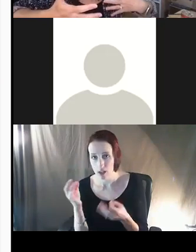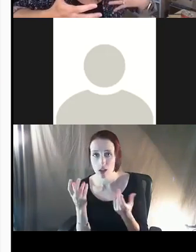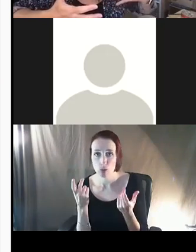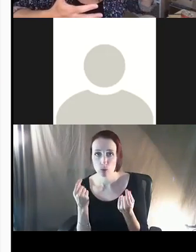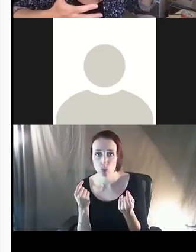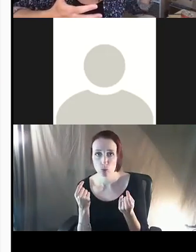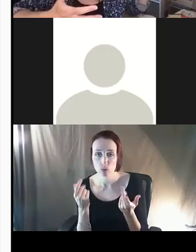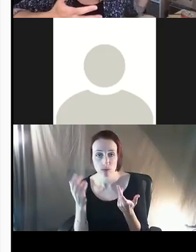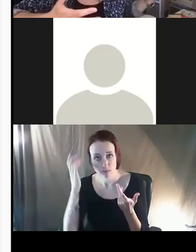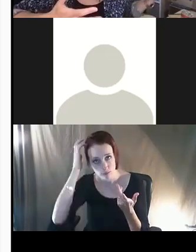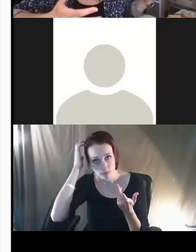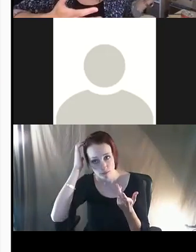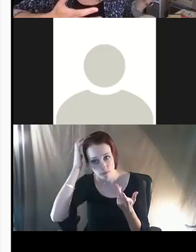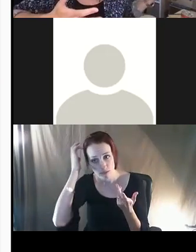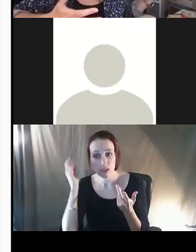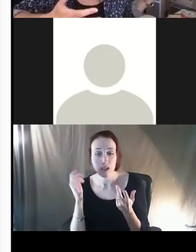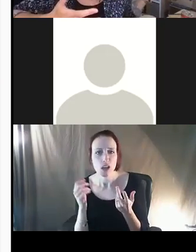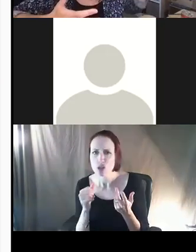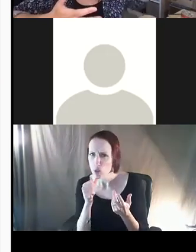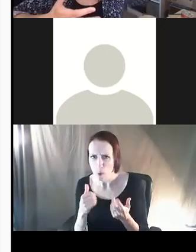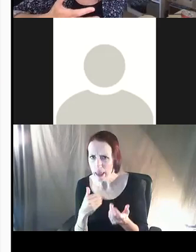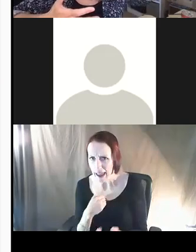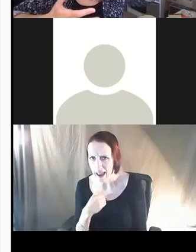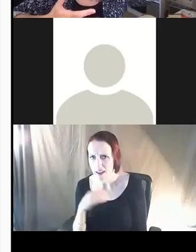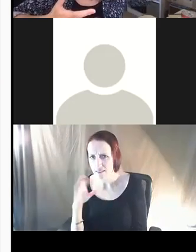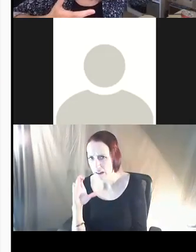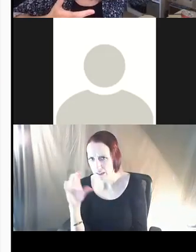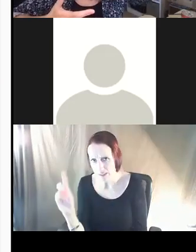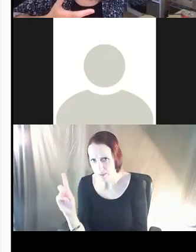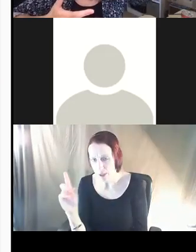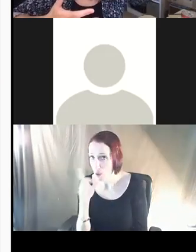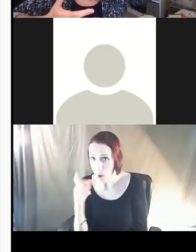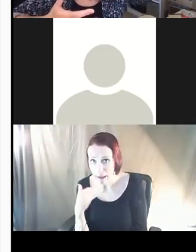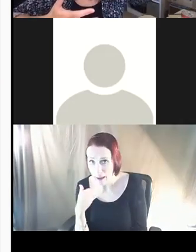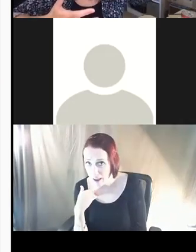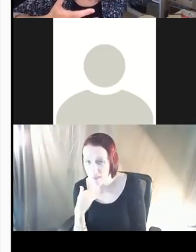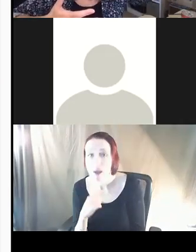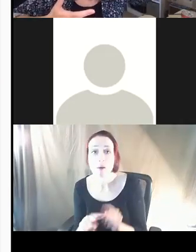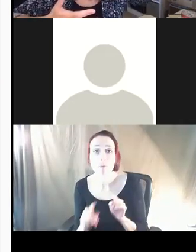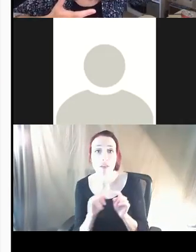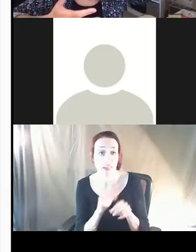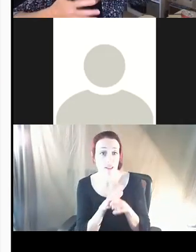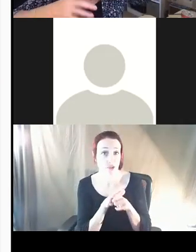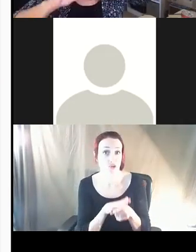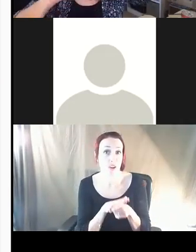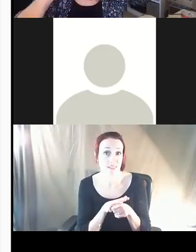You don't have a cognitive disability, but that stress is affecting your mental processing.